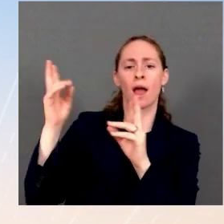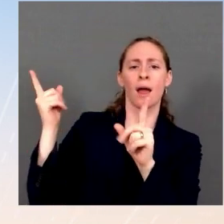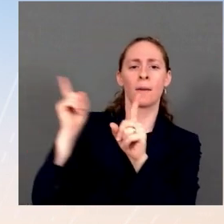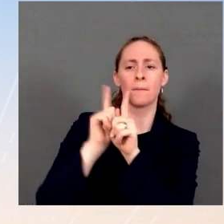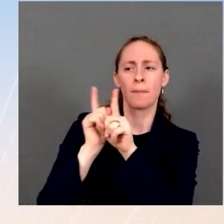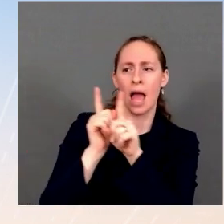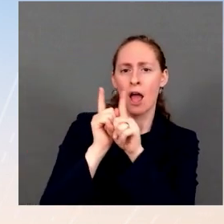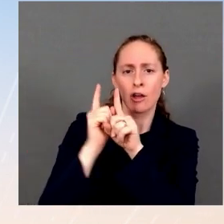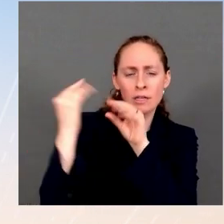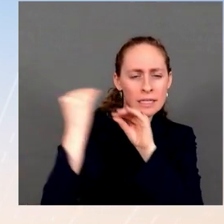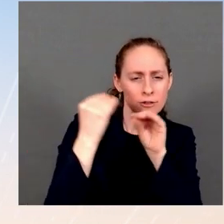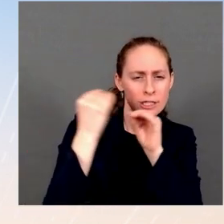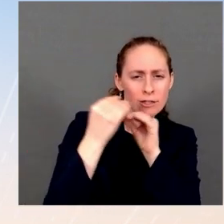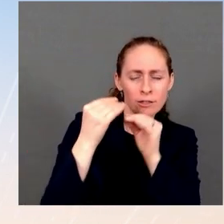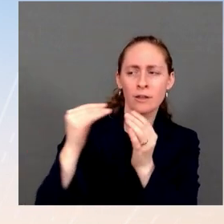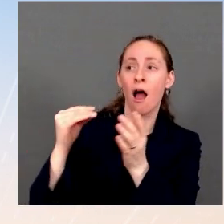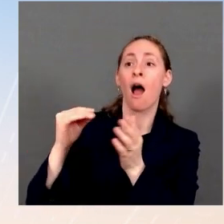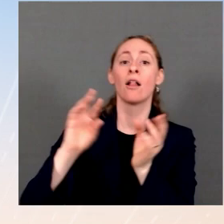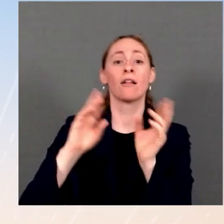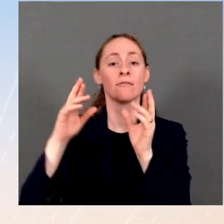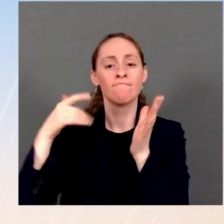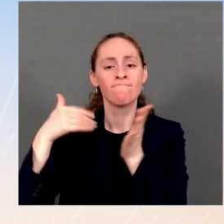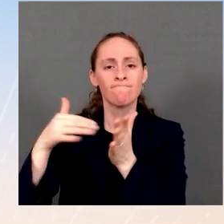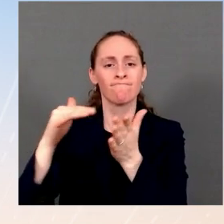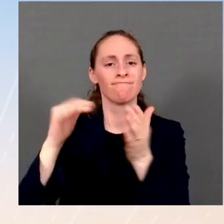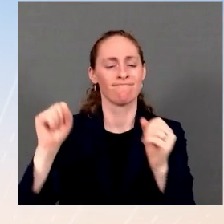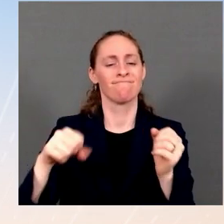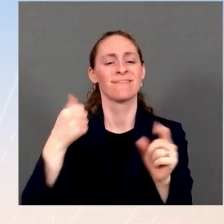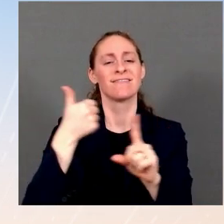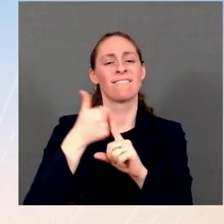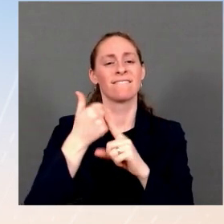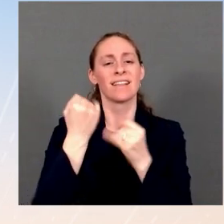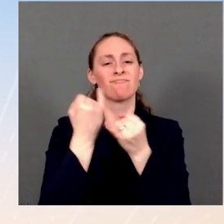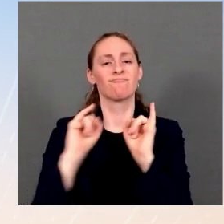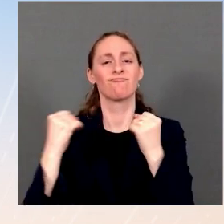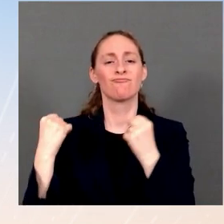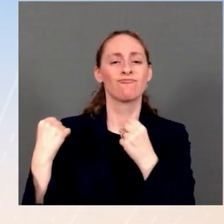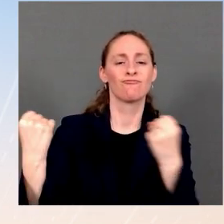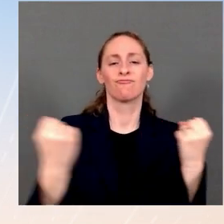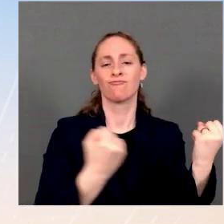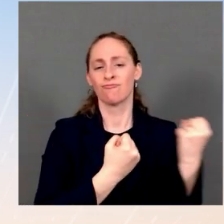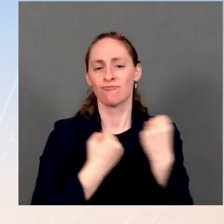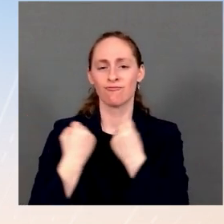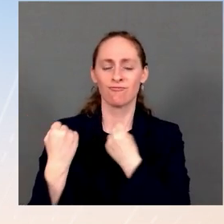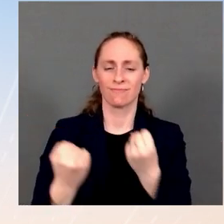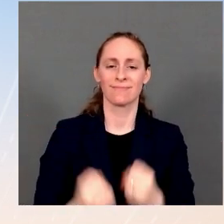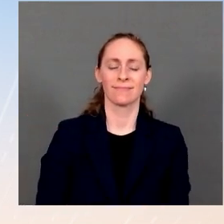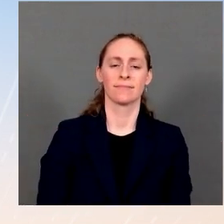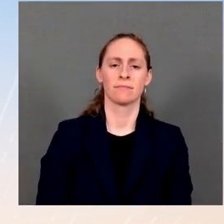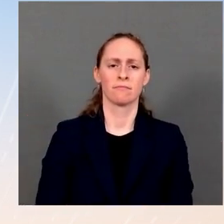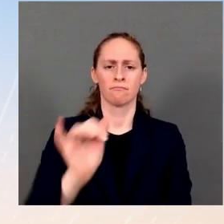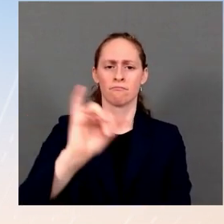who already have the skills and experience to fill these jobs. This is the largest [latest] action the administration